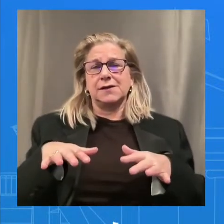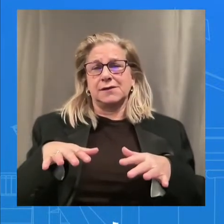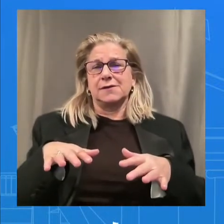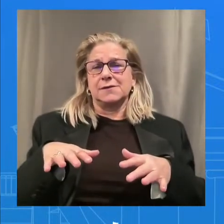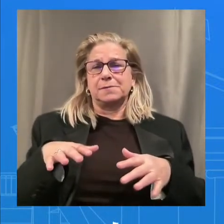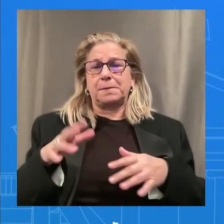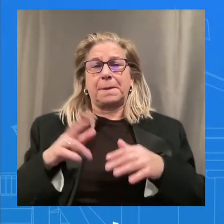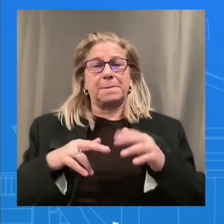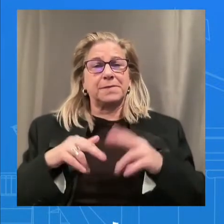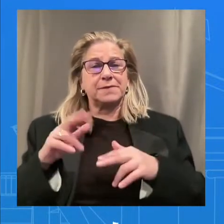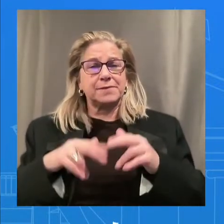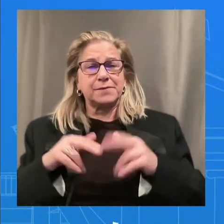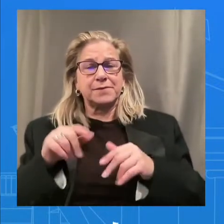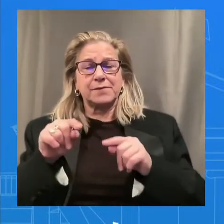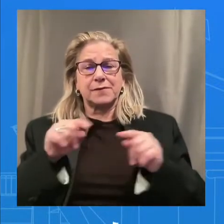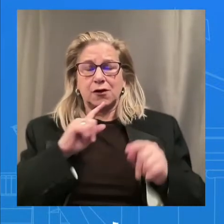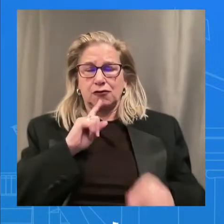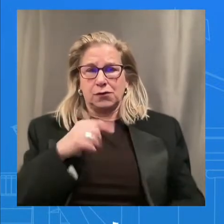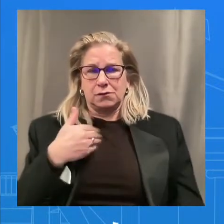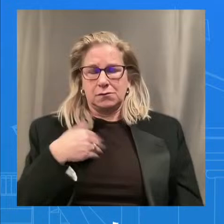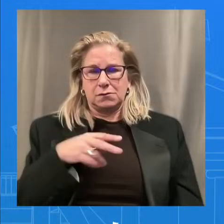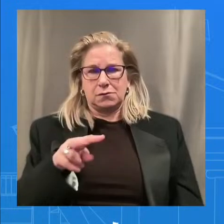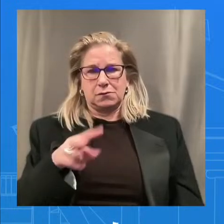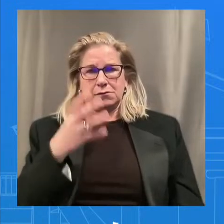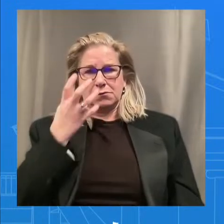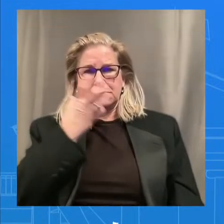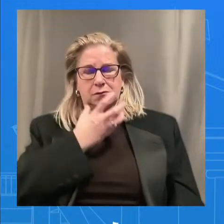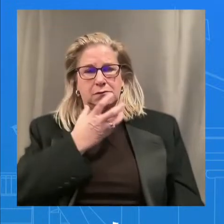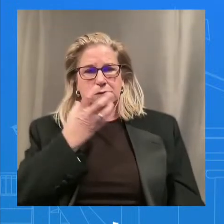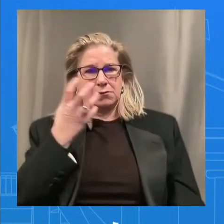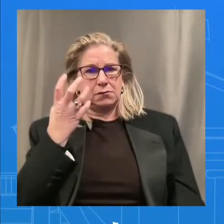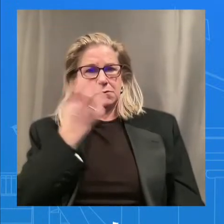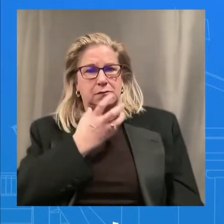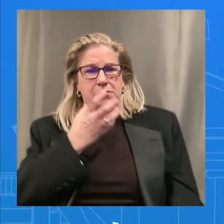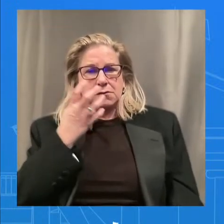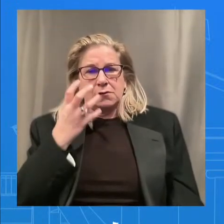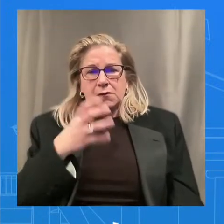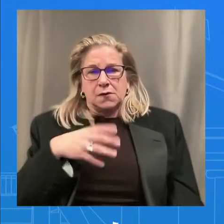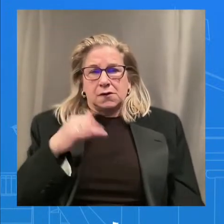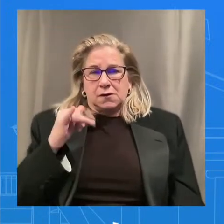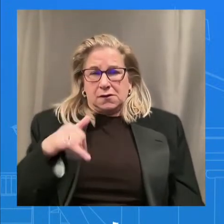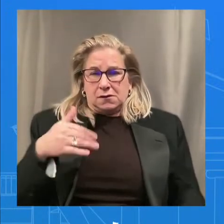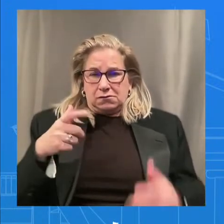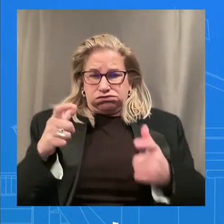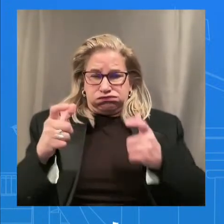this certainly unprecedented event. And so, what we’re going to do on the federal level, as you’ve heard, this president --